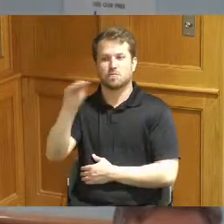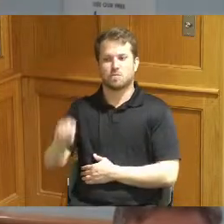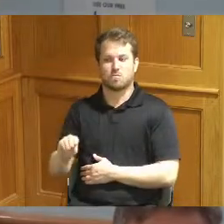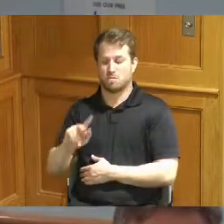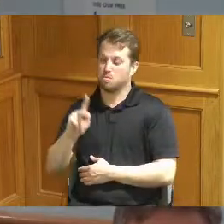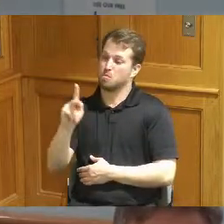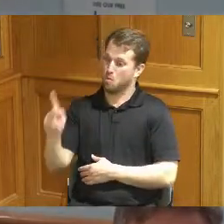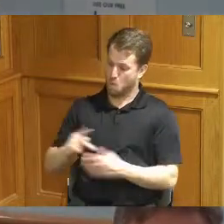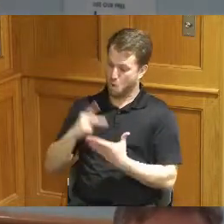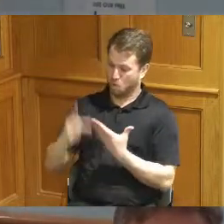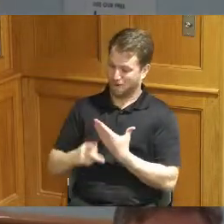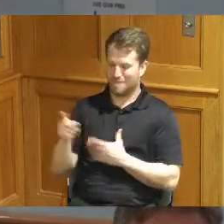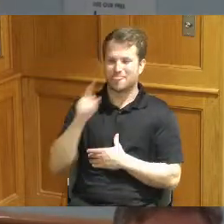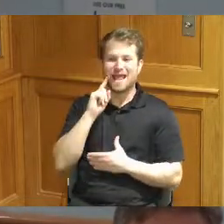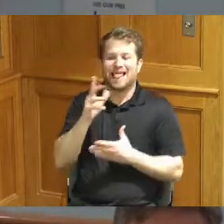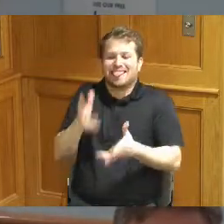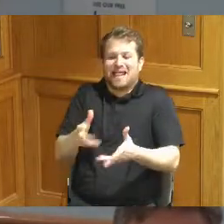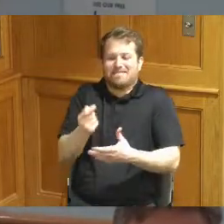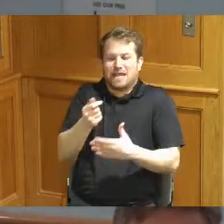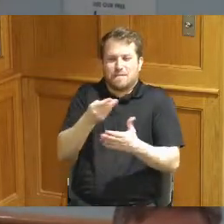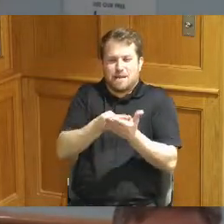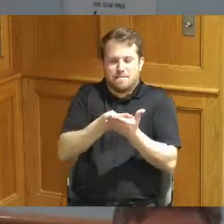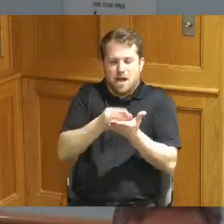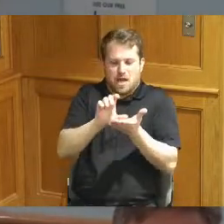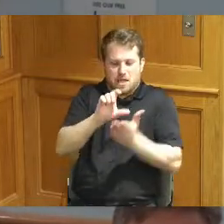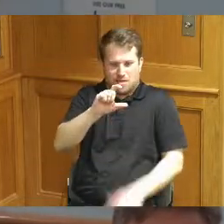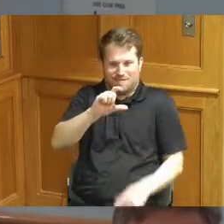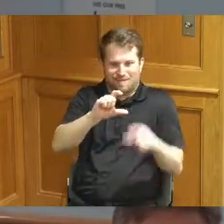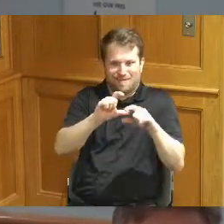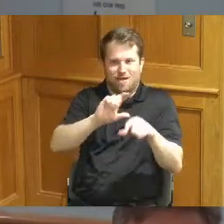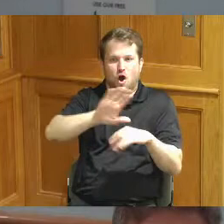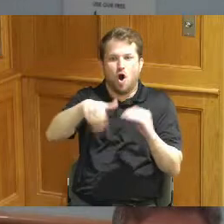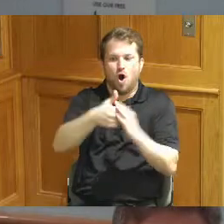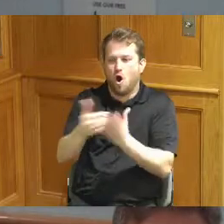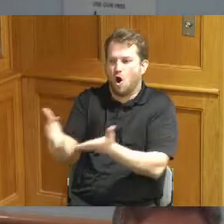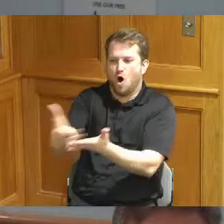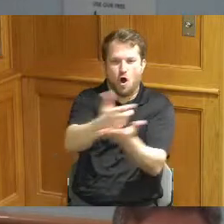money on the table that was getting turned back to HUD because none of them wanted to overspend